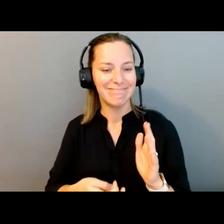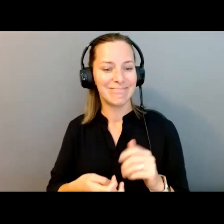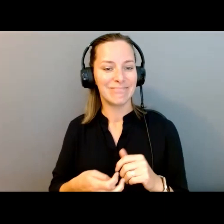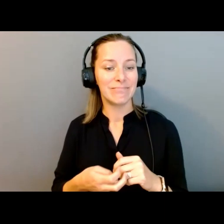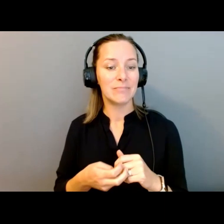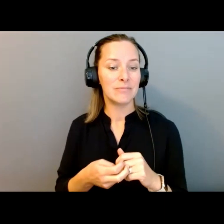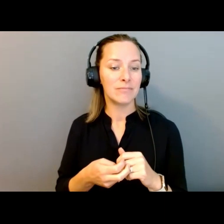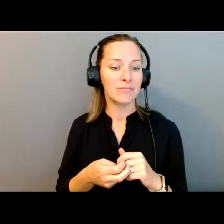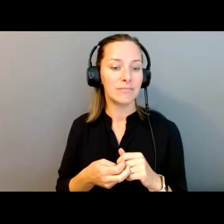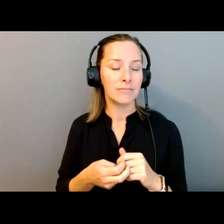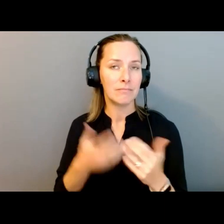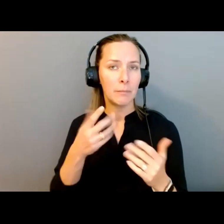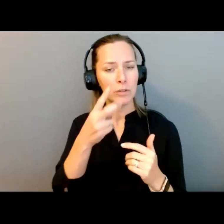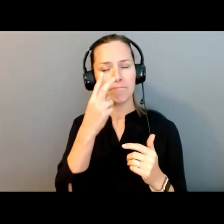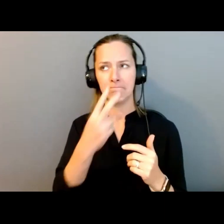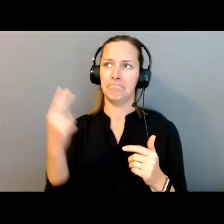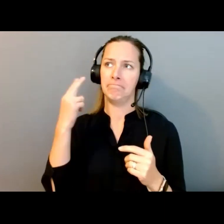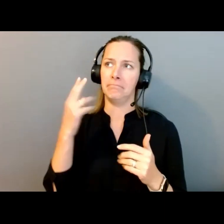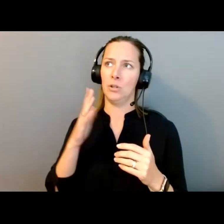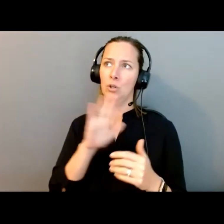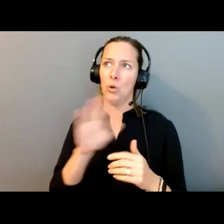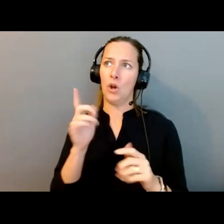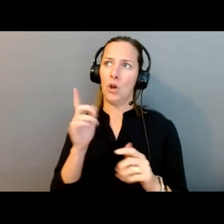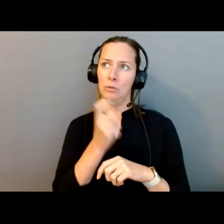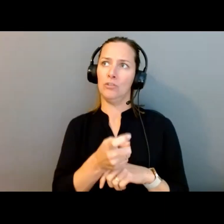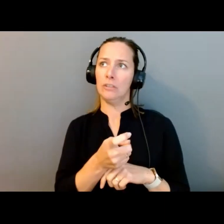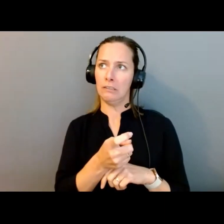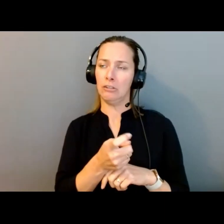to reflect upon your contributions to disability and rehabilitation research